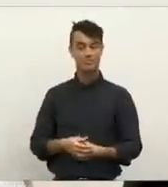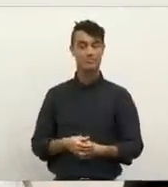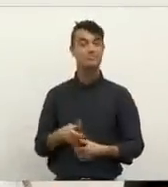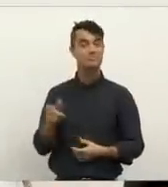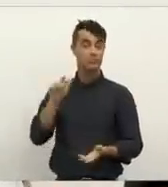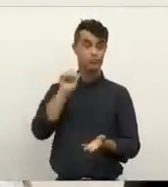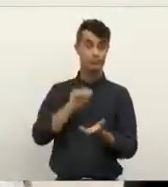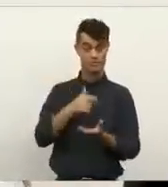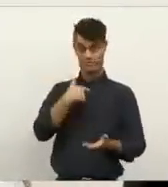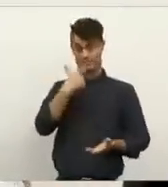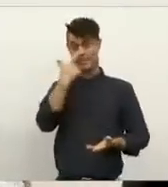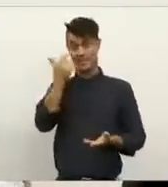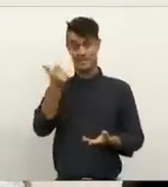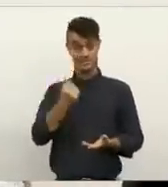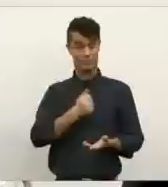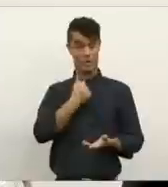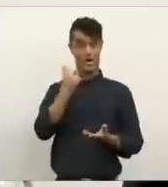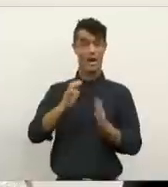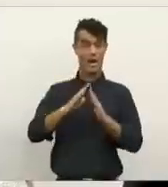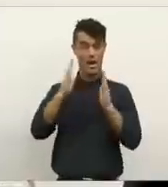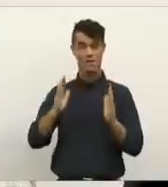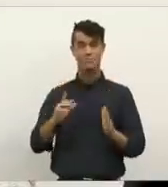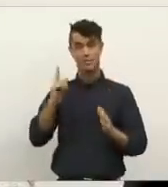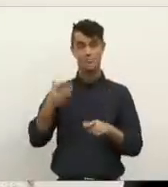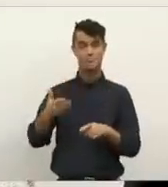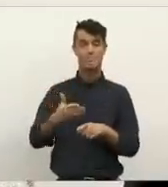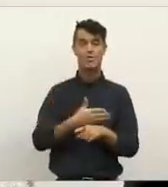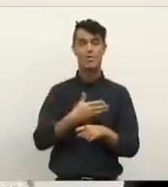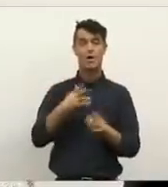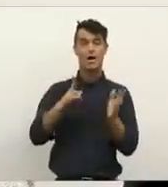But prior to the NDIS, I didn't have enough hours for support workers.